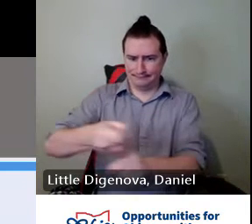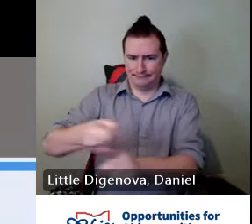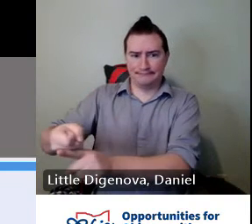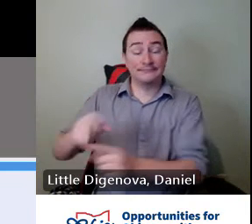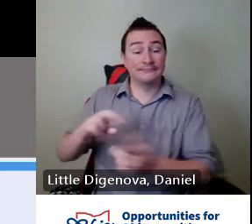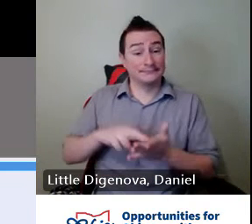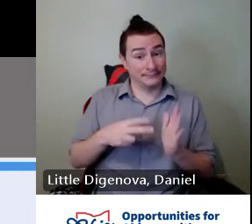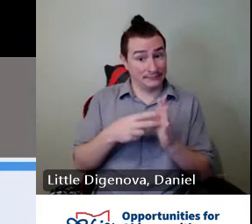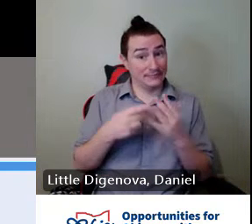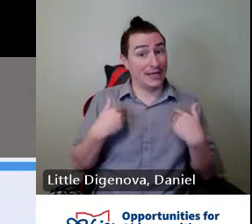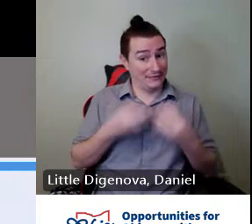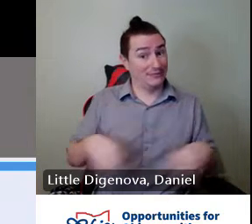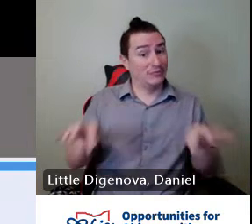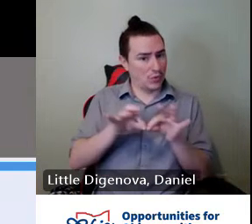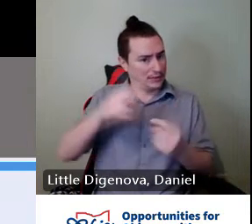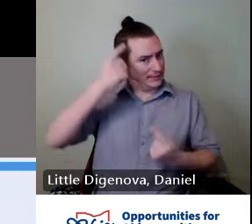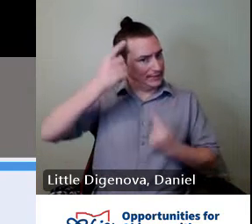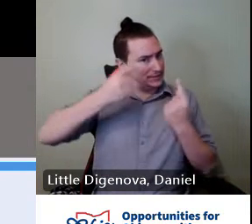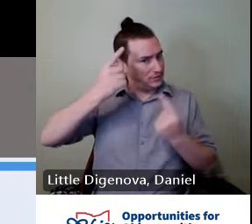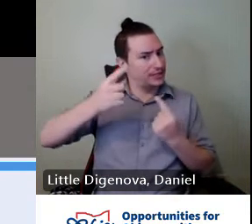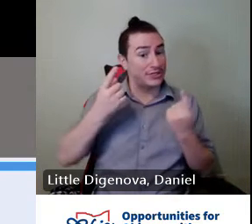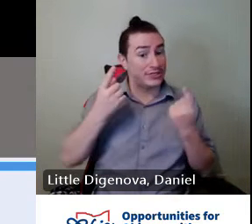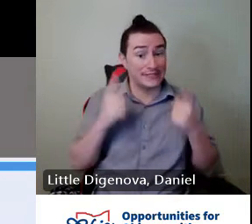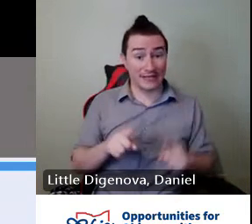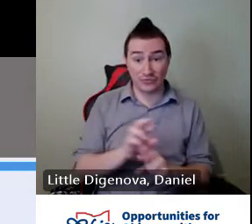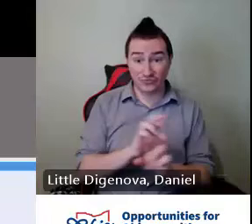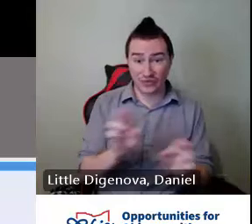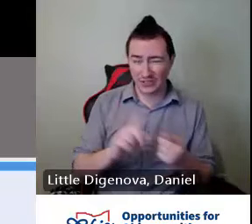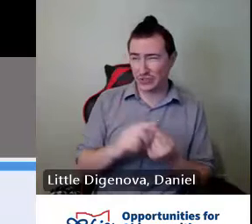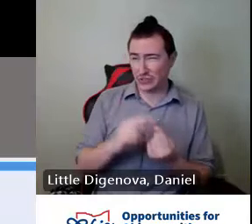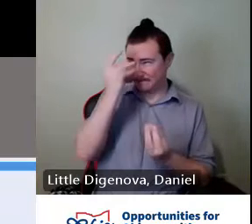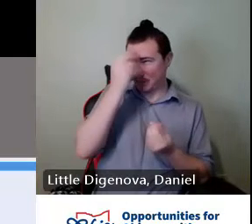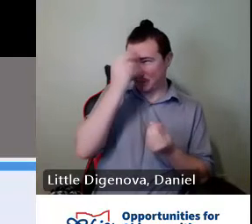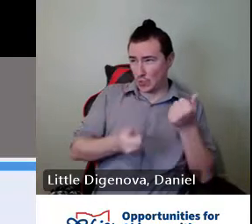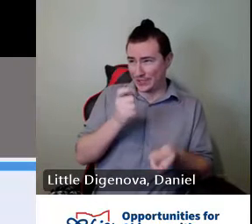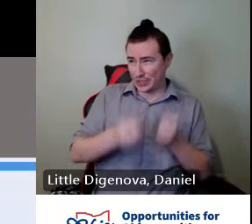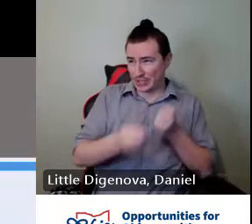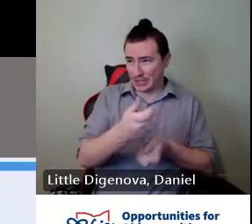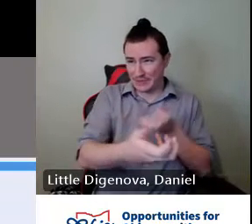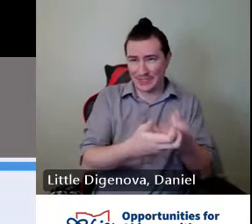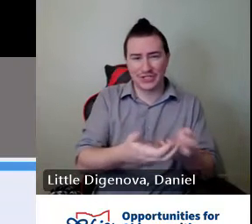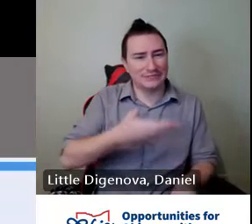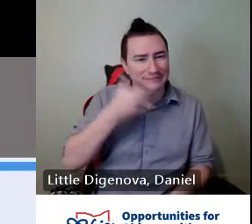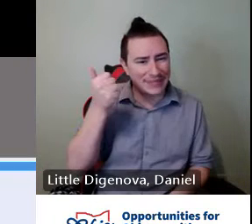thinking about appropriate reasonable accommodations. What can this mean for an employer when they are